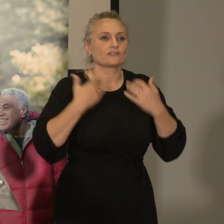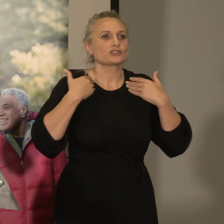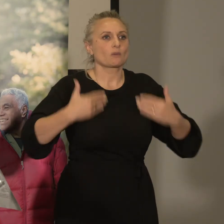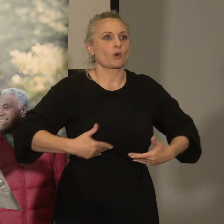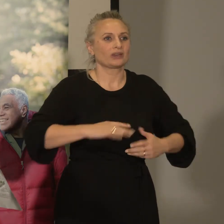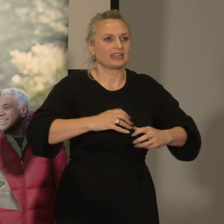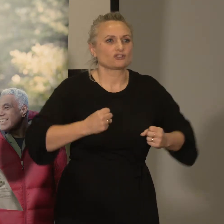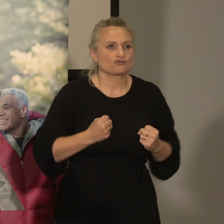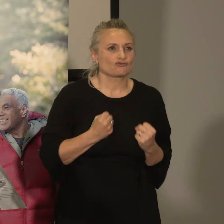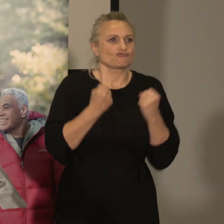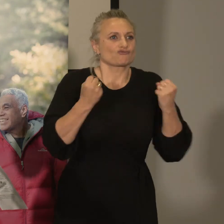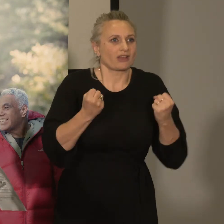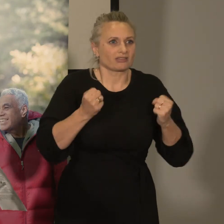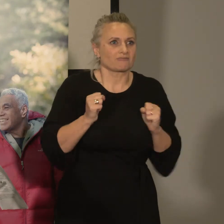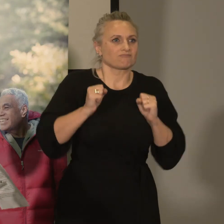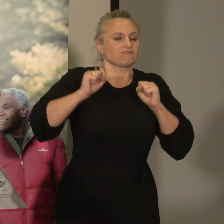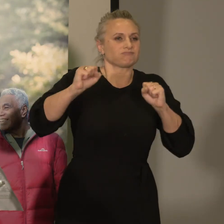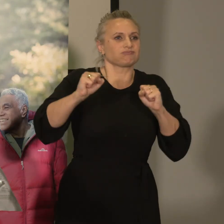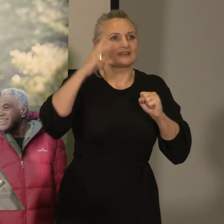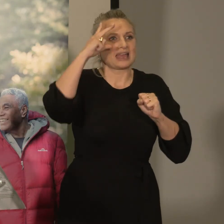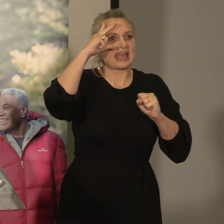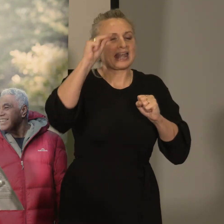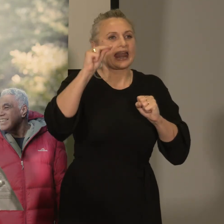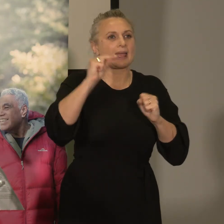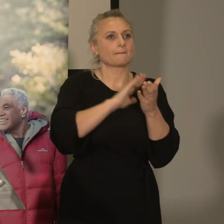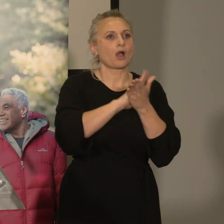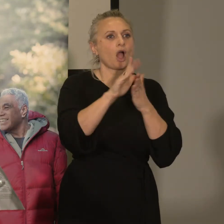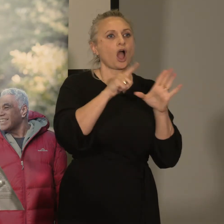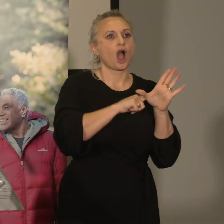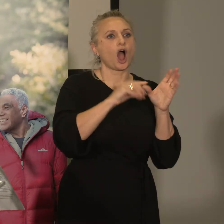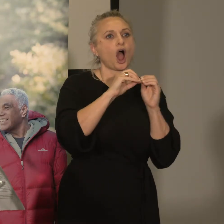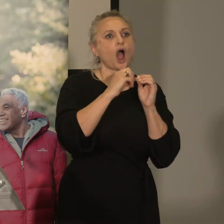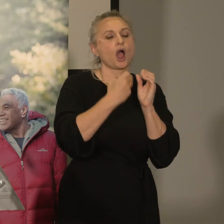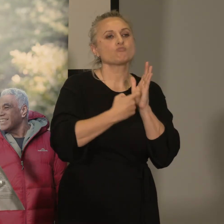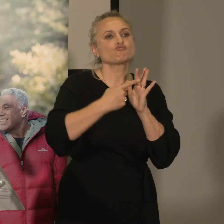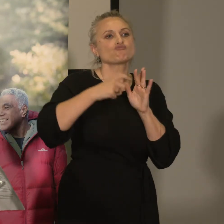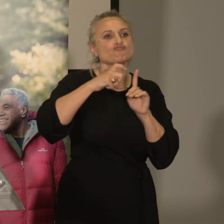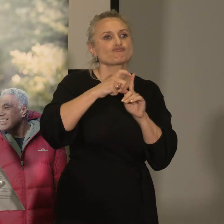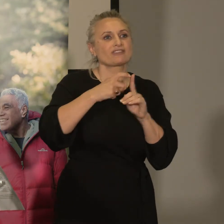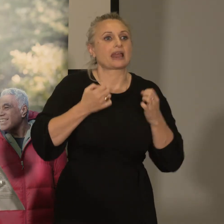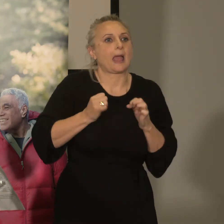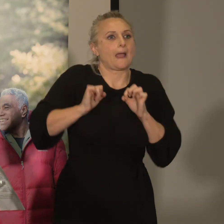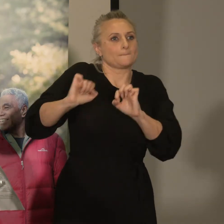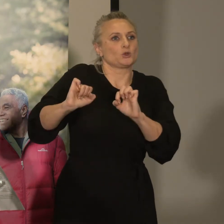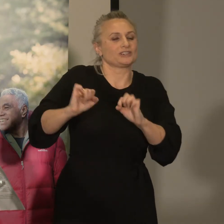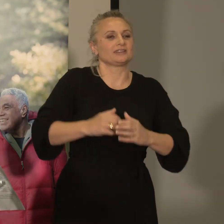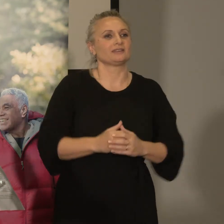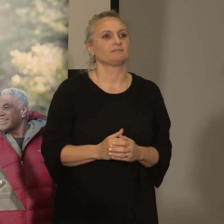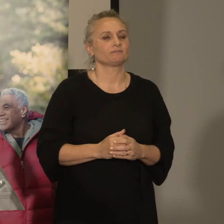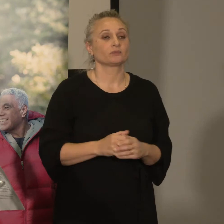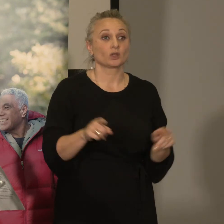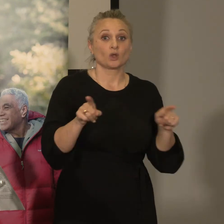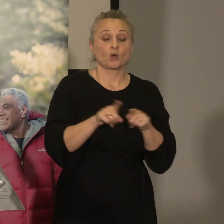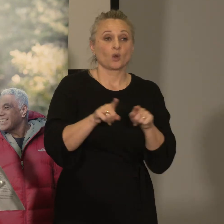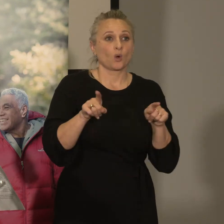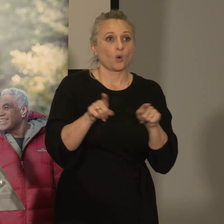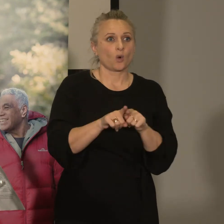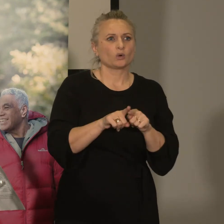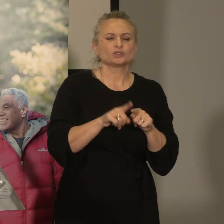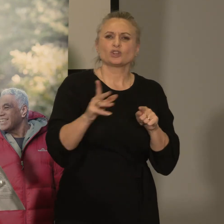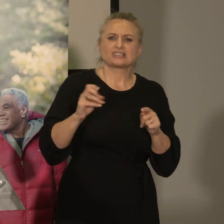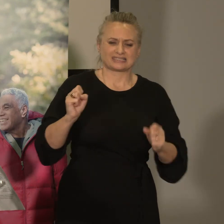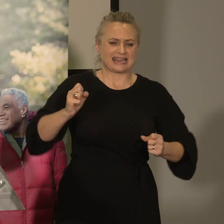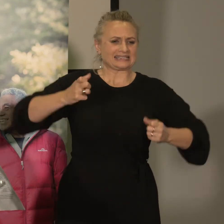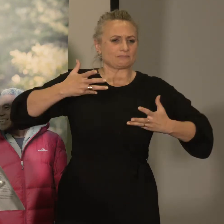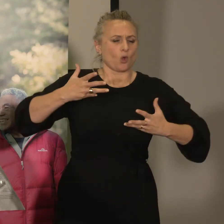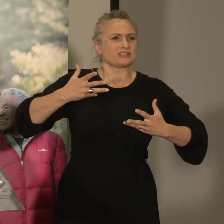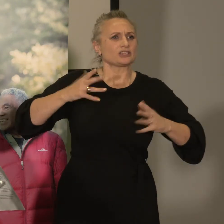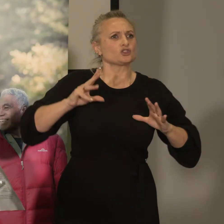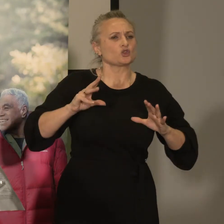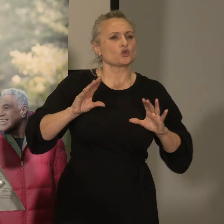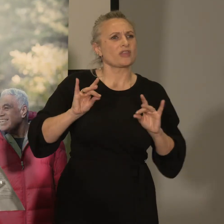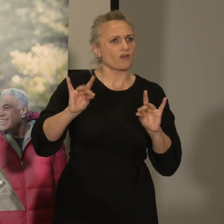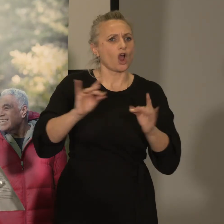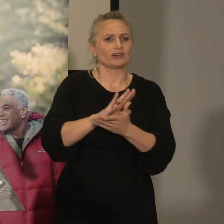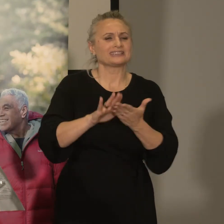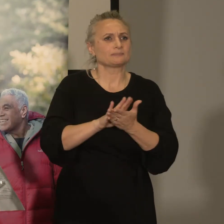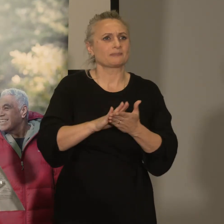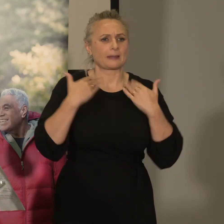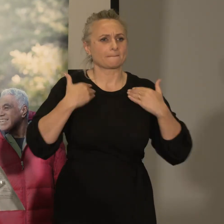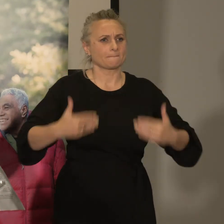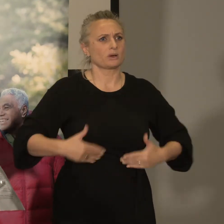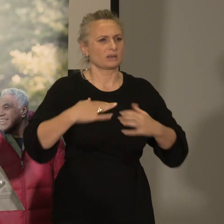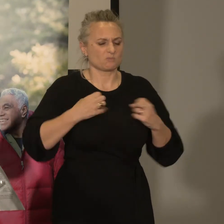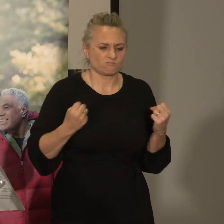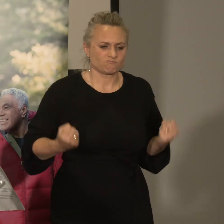BA.45 variance and we call